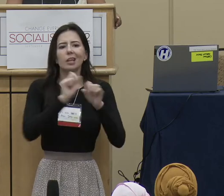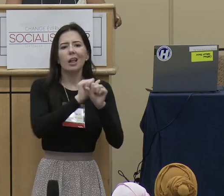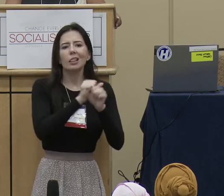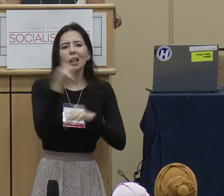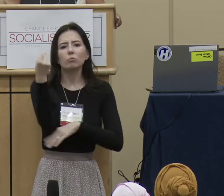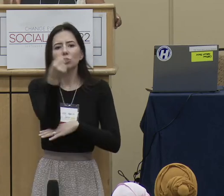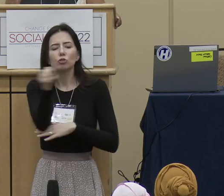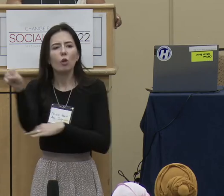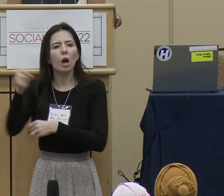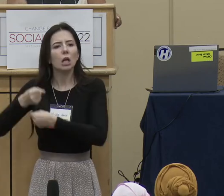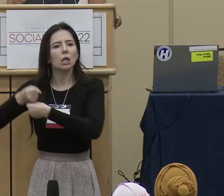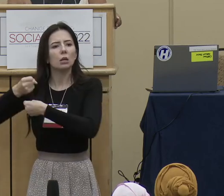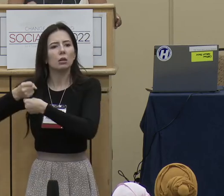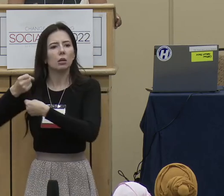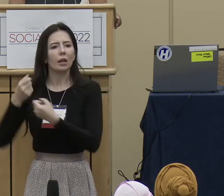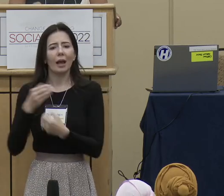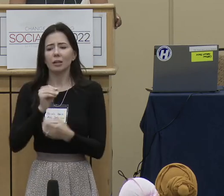student struggles and labor strikes that have happened on